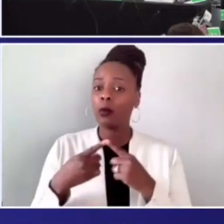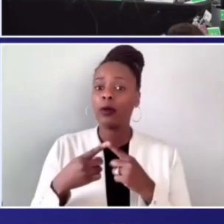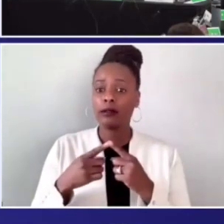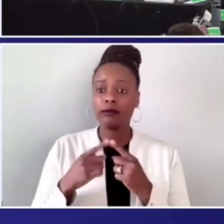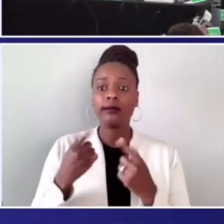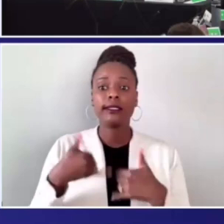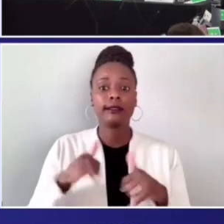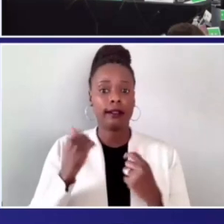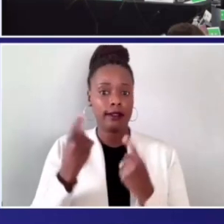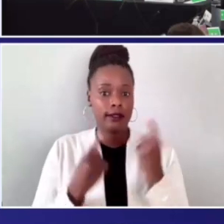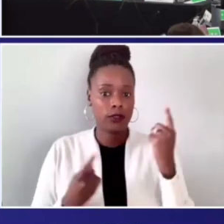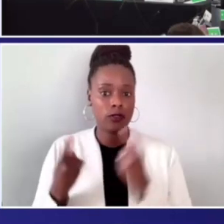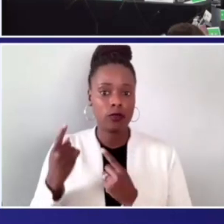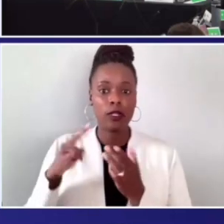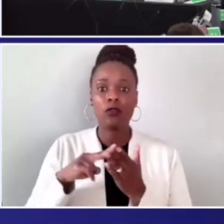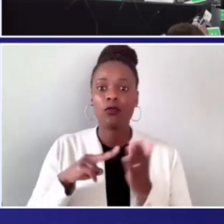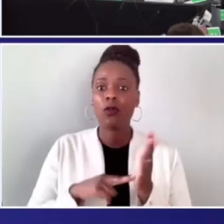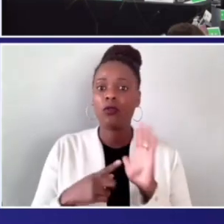such as the case of leave of absence.